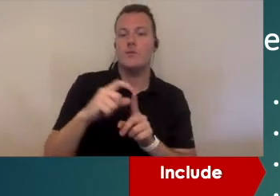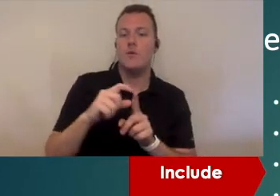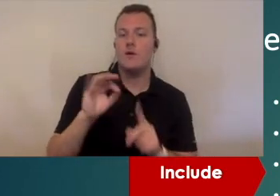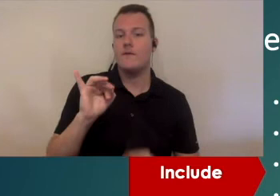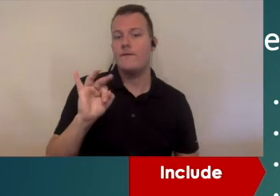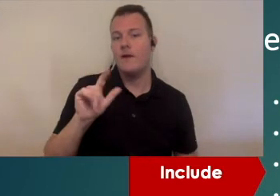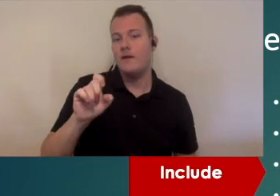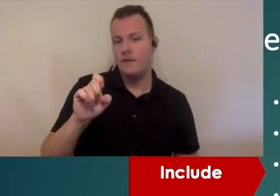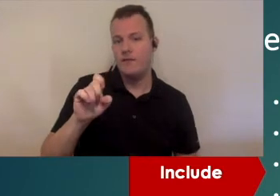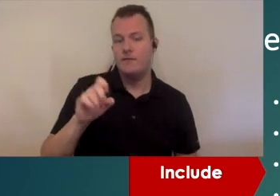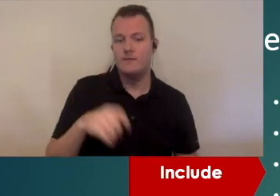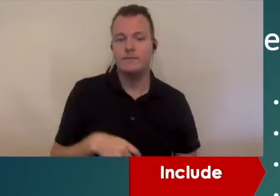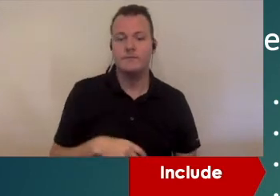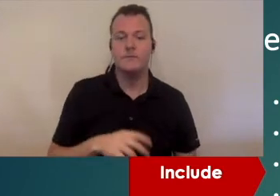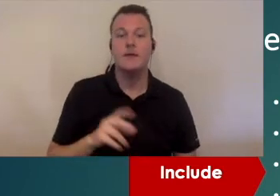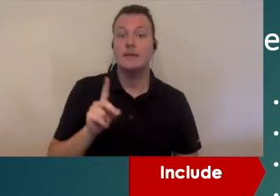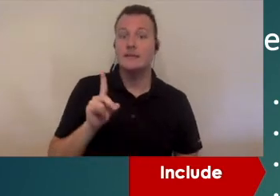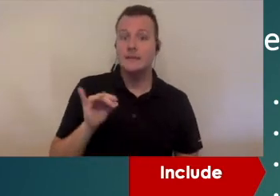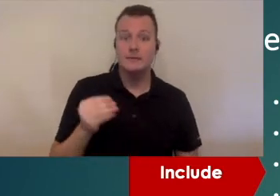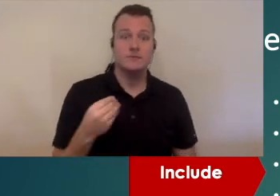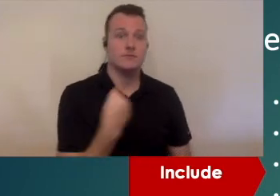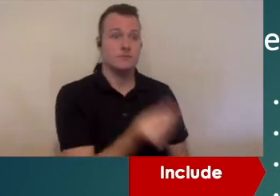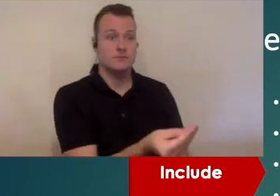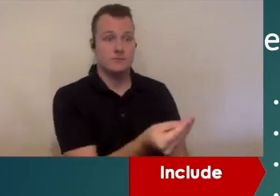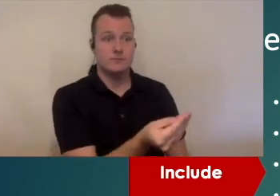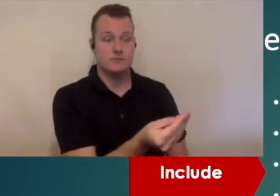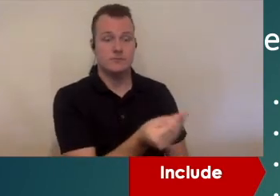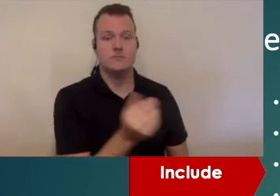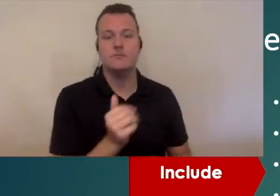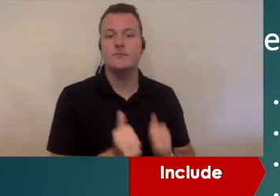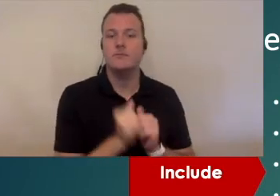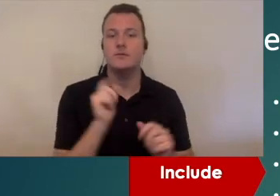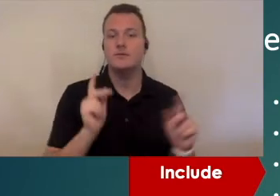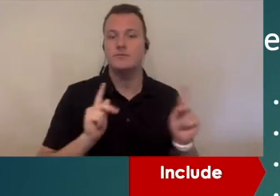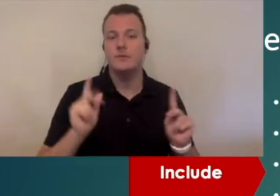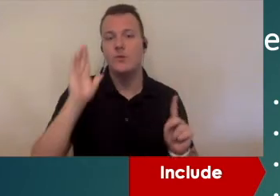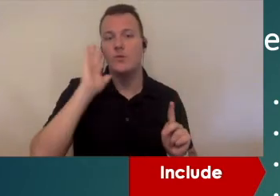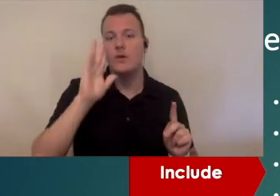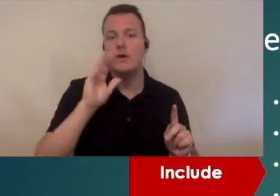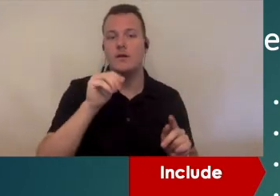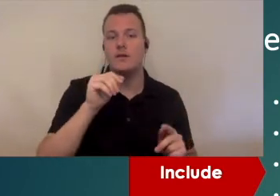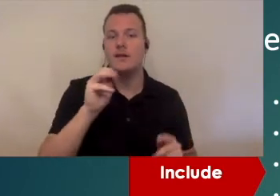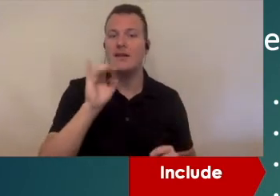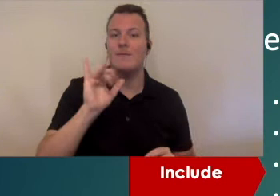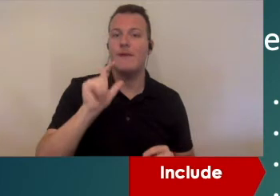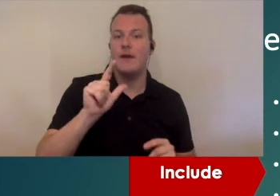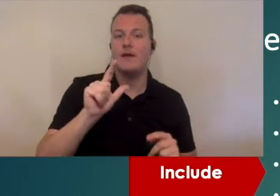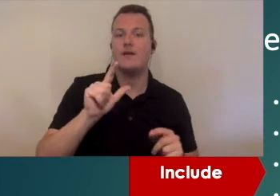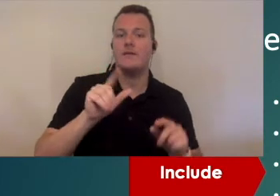file format. And he did that because most people will email out a PDF version of